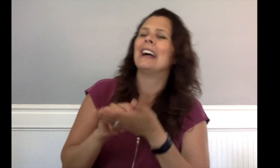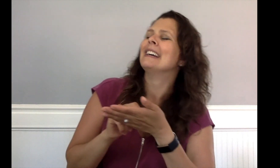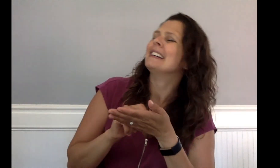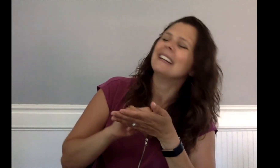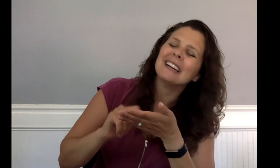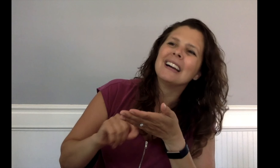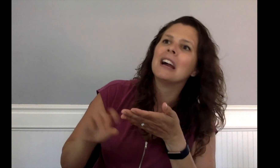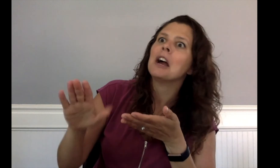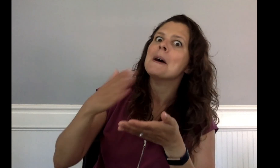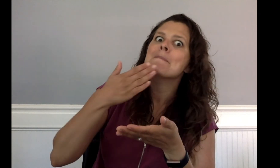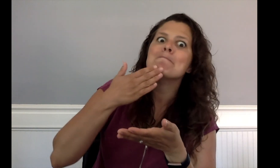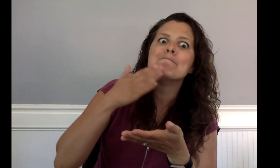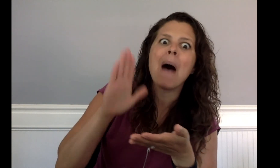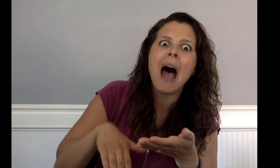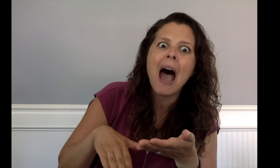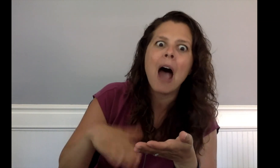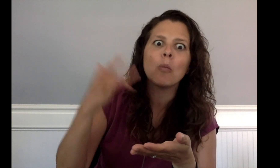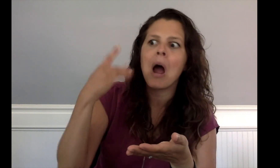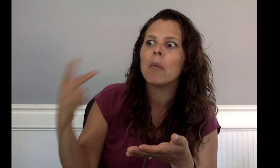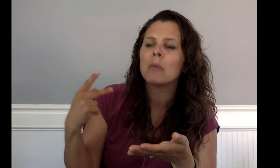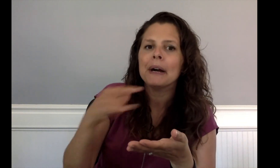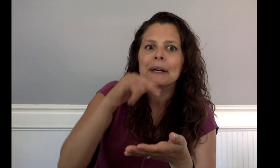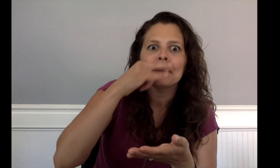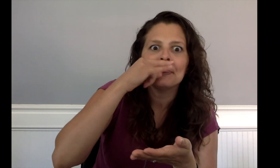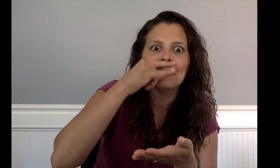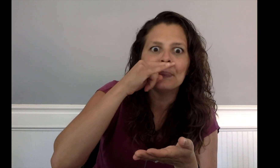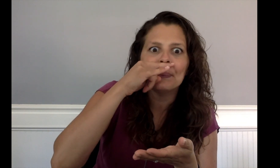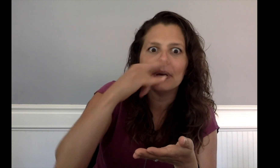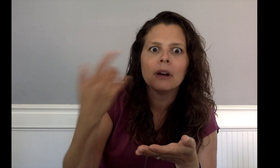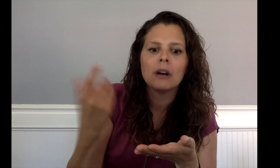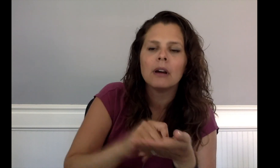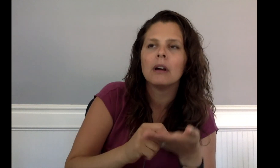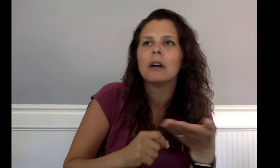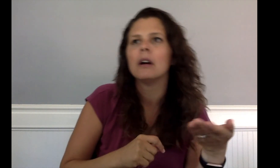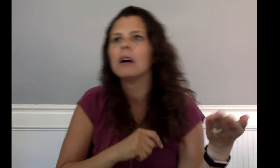"Bad! We’re just kids!"